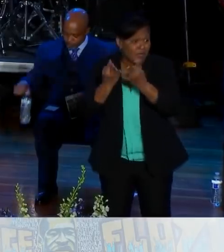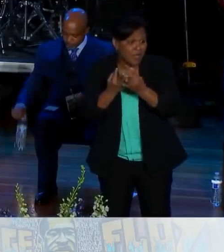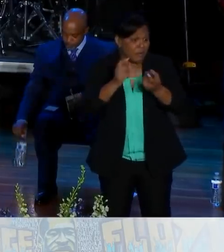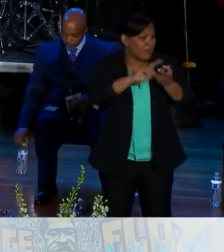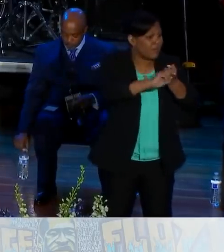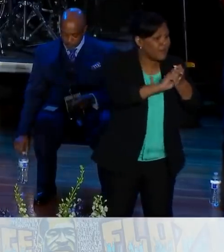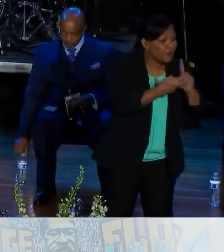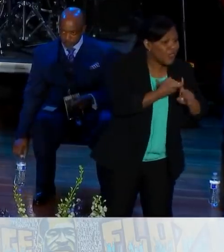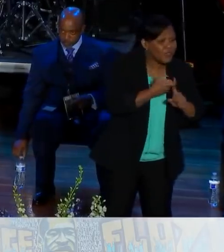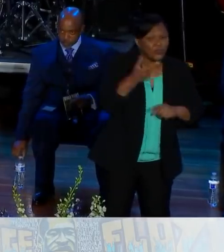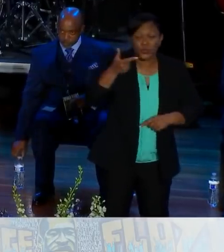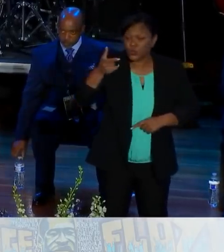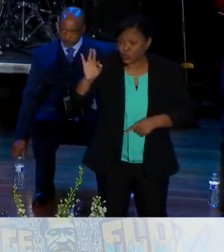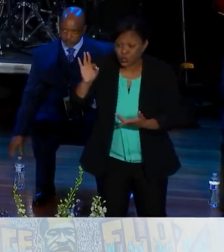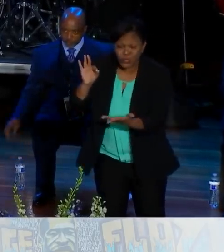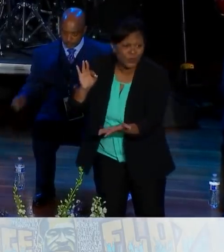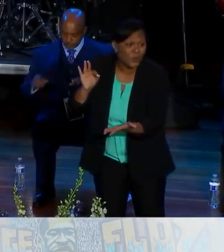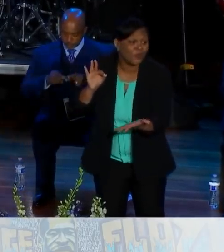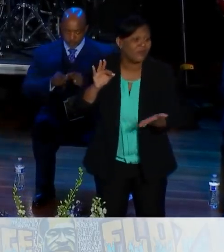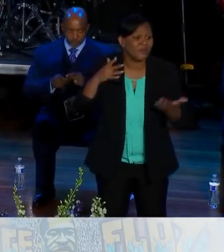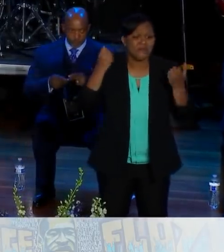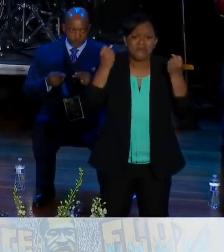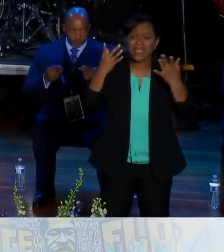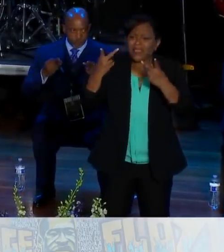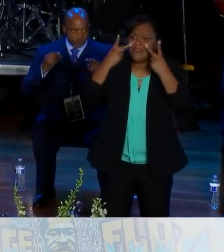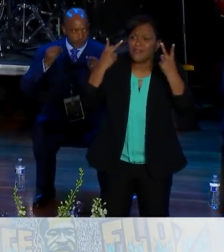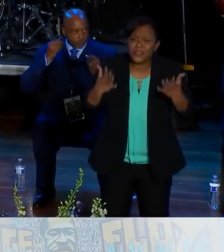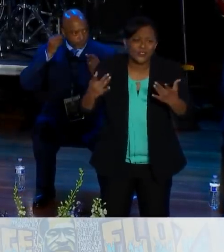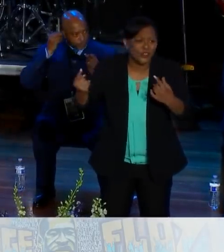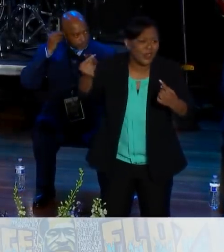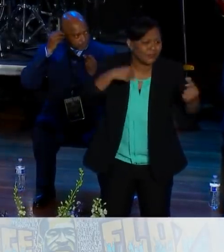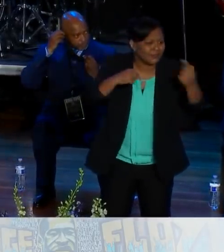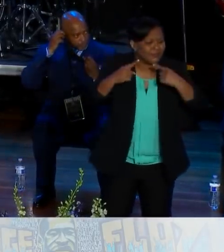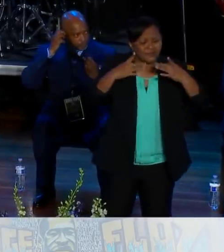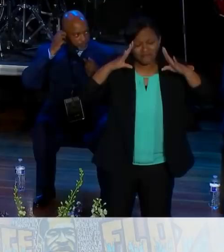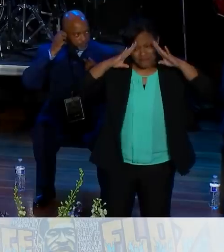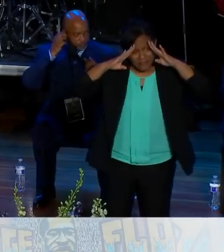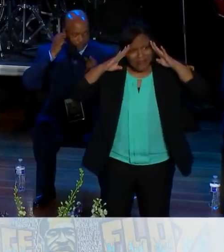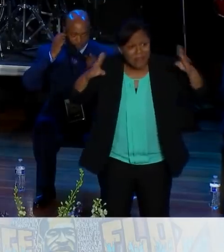TO ALL THE FRIENDS AND THE FAMILY OF GEORGE FLOYD AND ALL